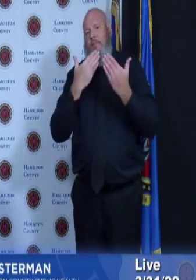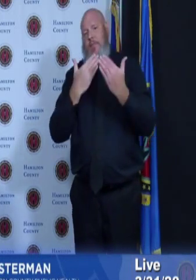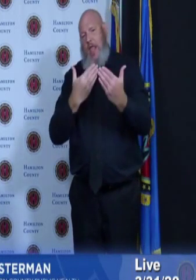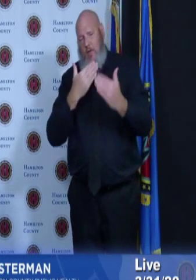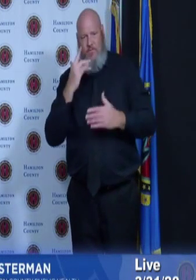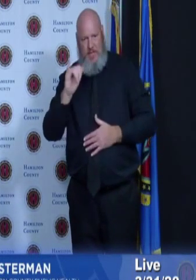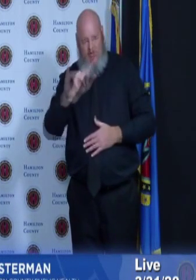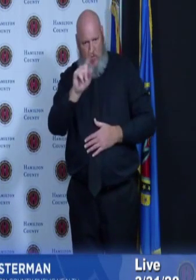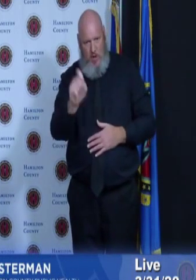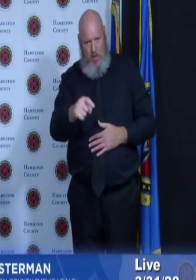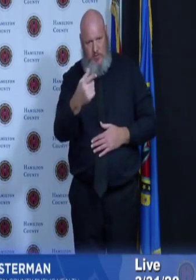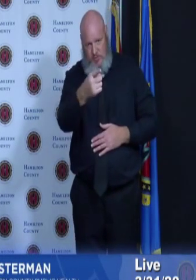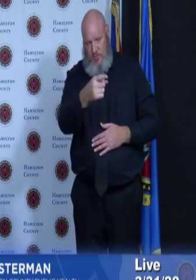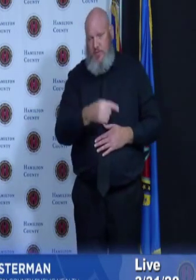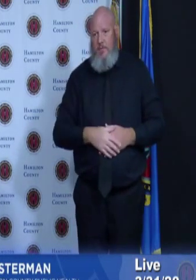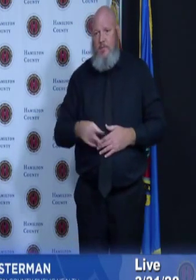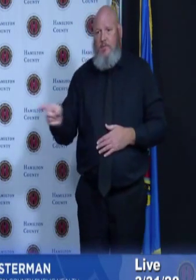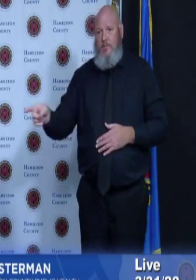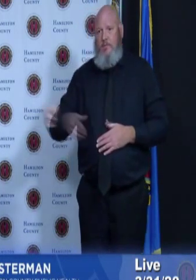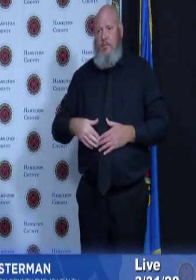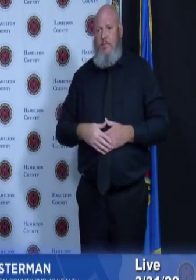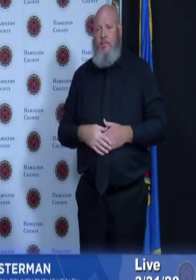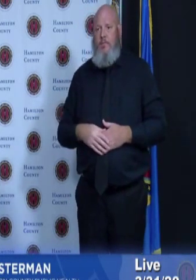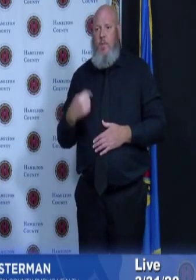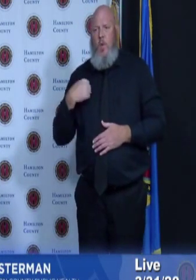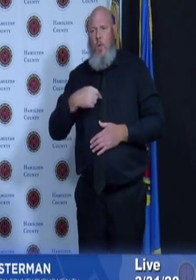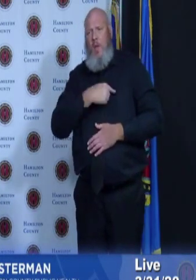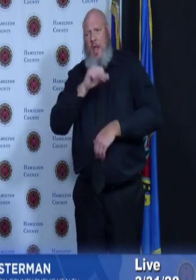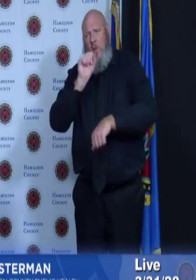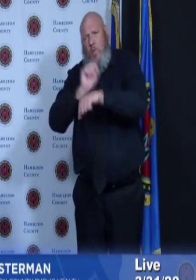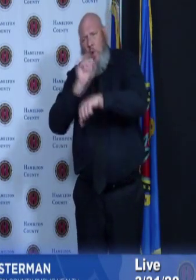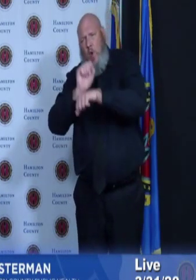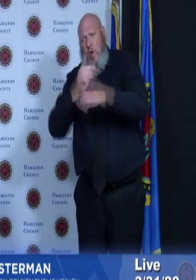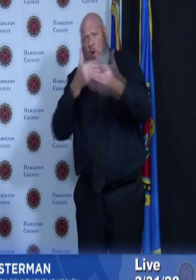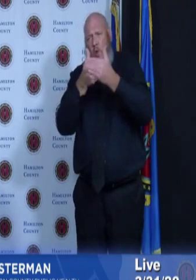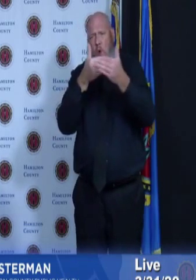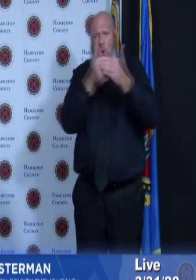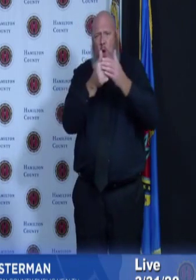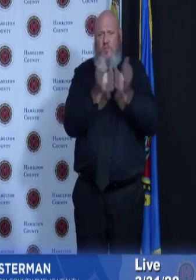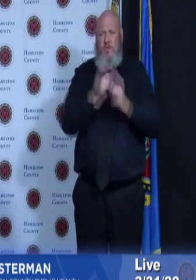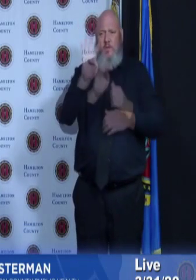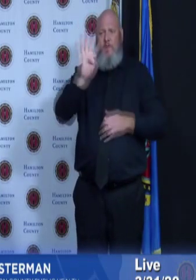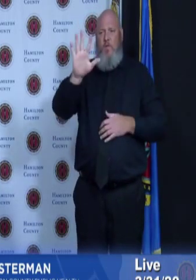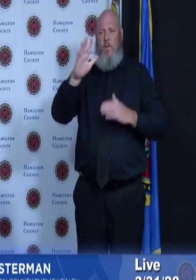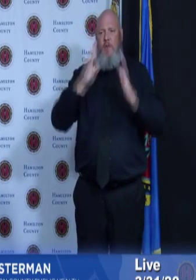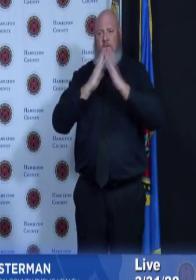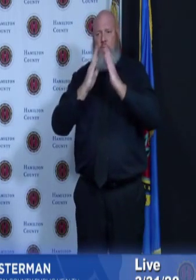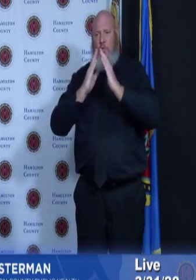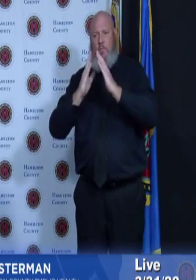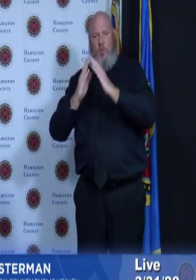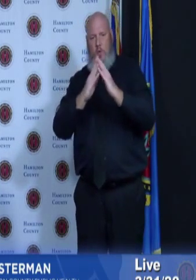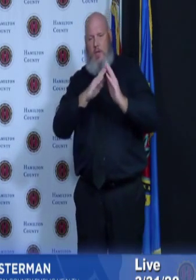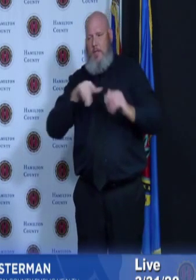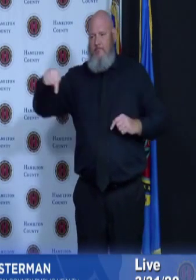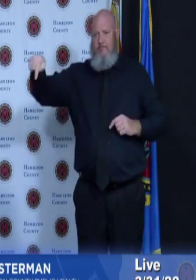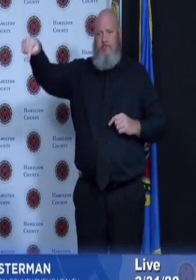communities in which we serve and the police departments in each of those communities have been very effective and merely going and talking with either the